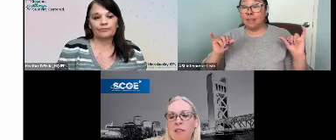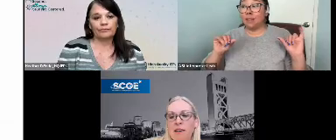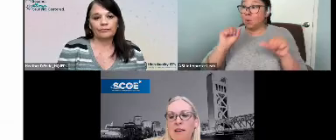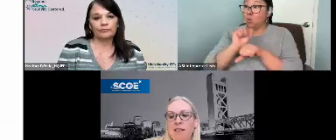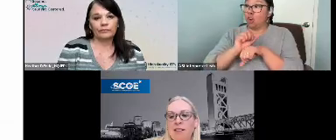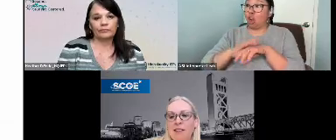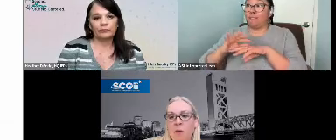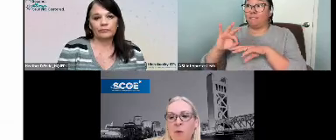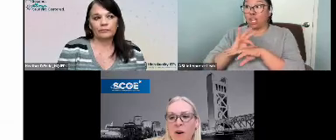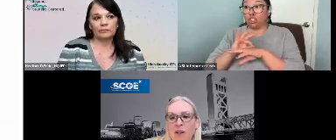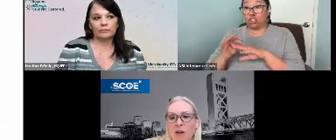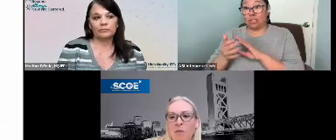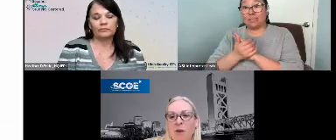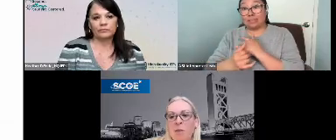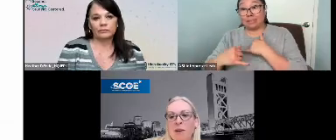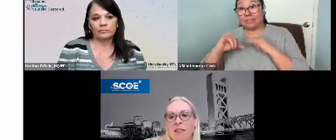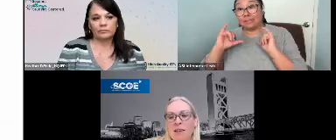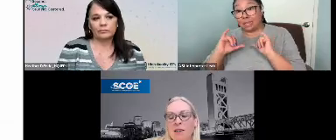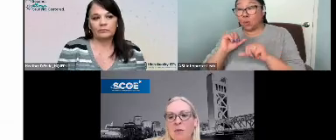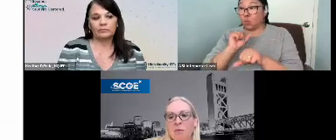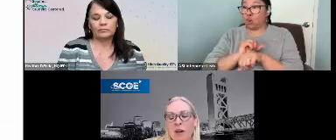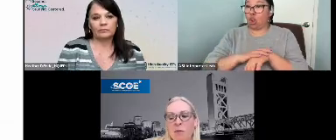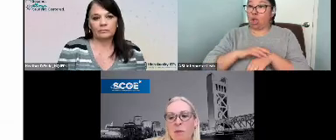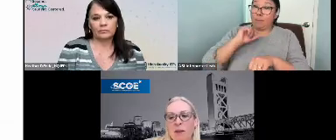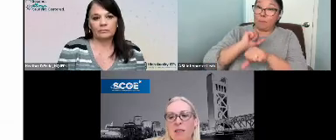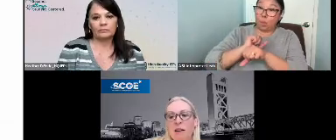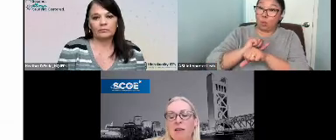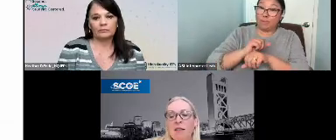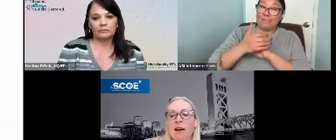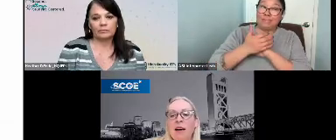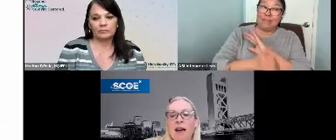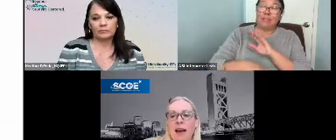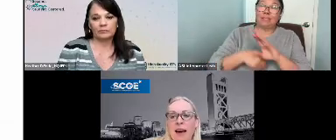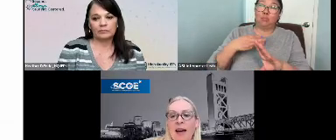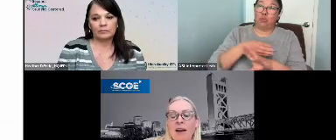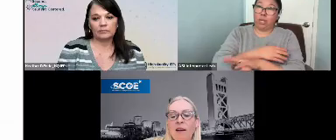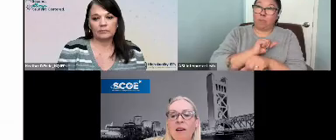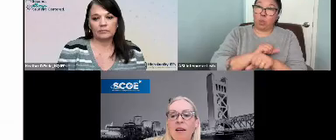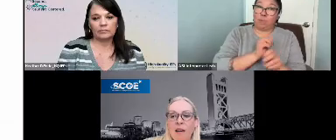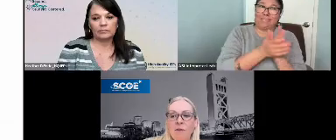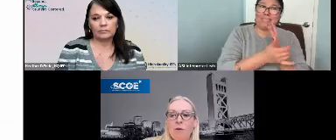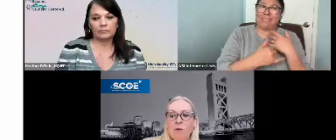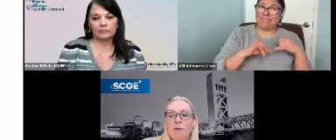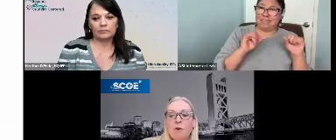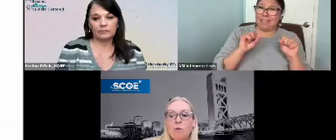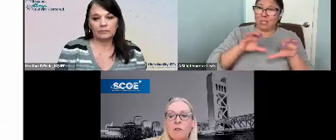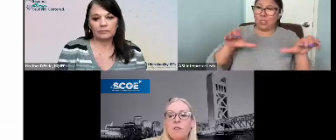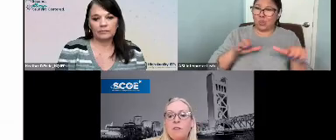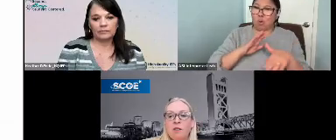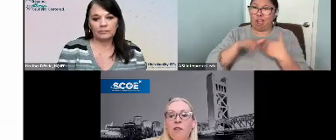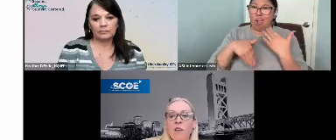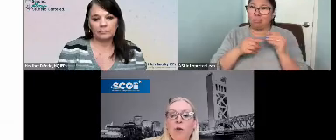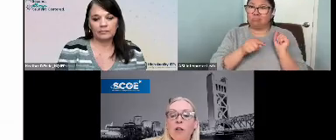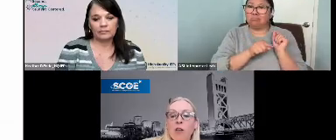functional skills, work on your employment skills and pre-employment skills, and if you if you you